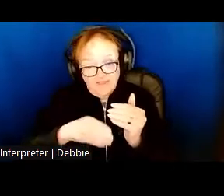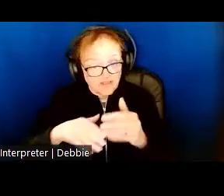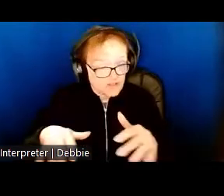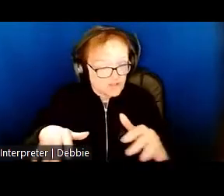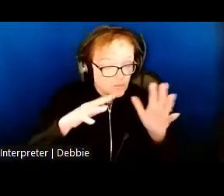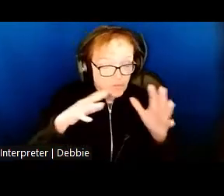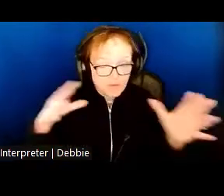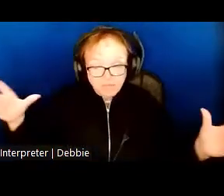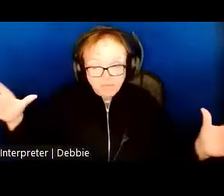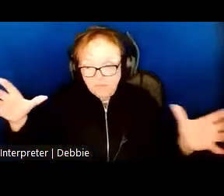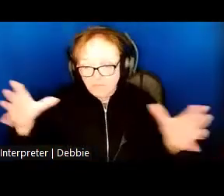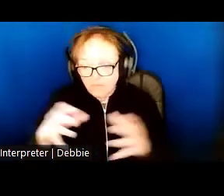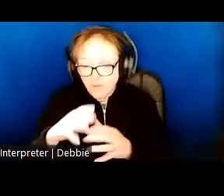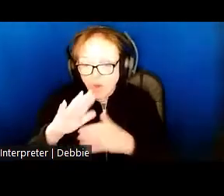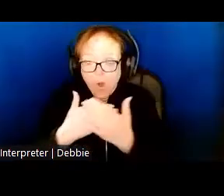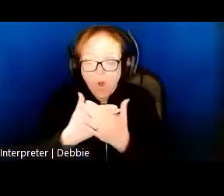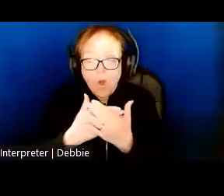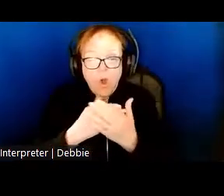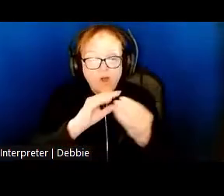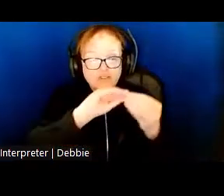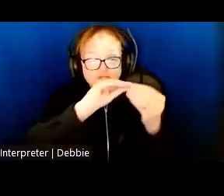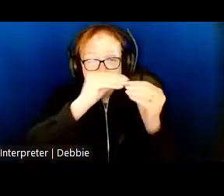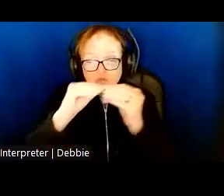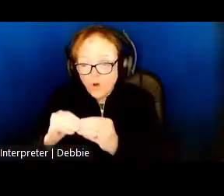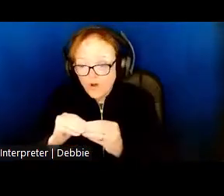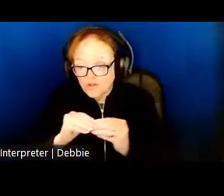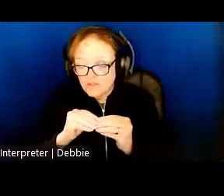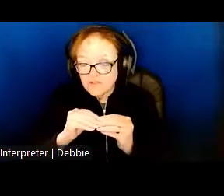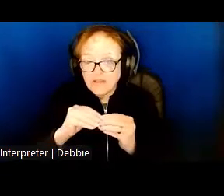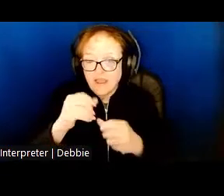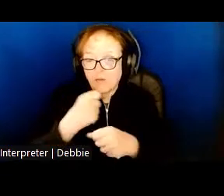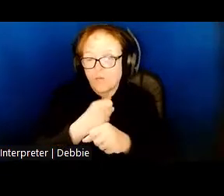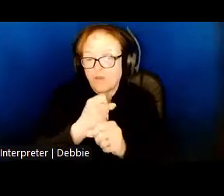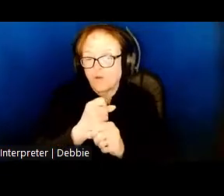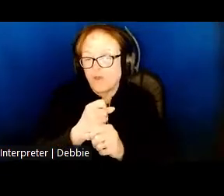across every discipline offered that year and creates a funding scenario that awards